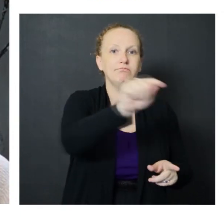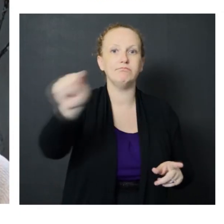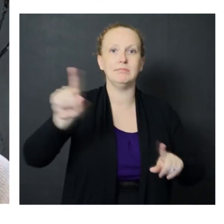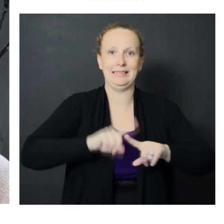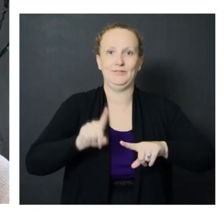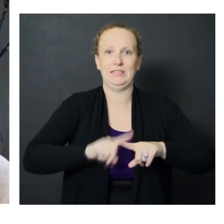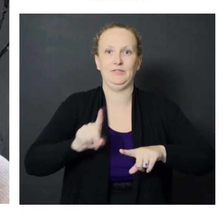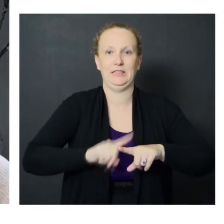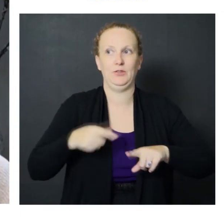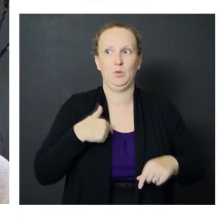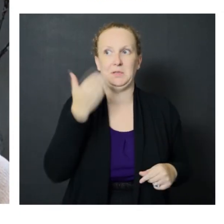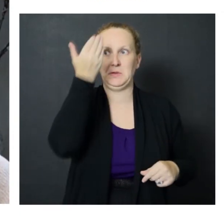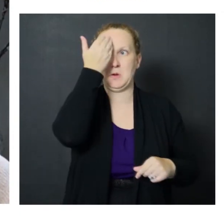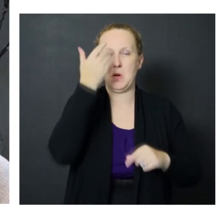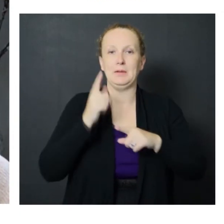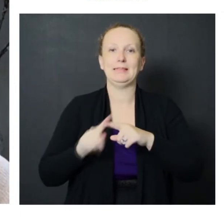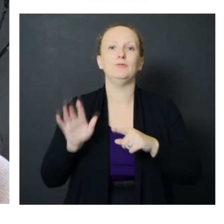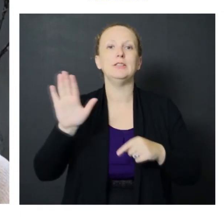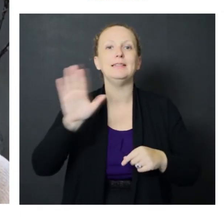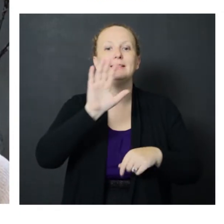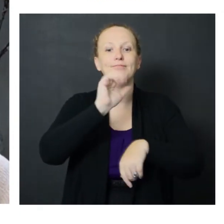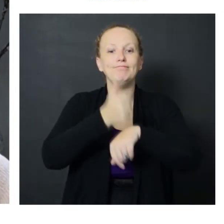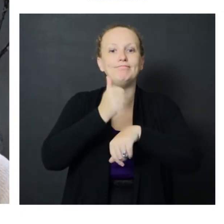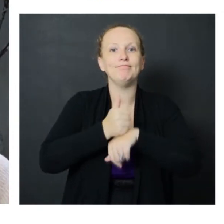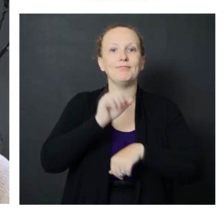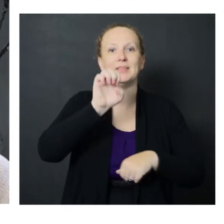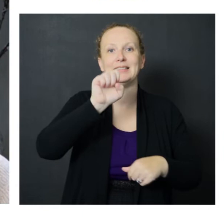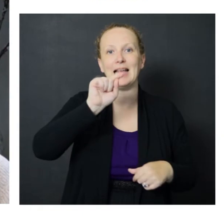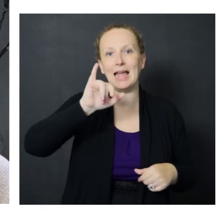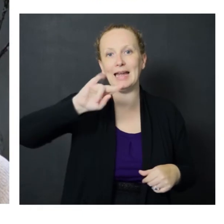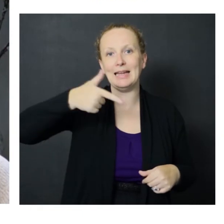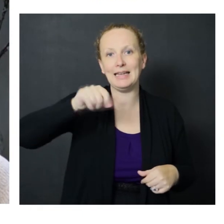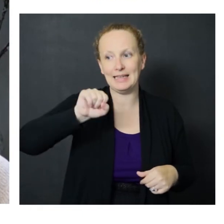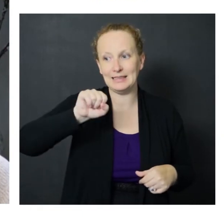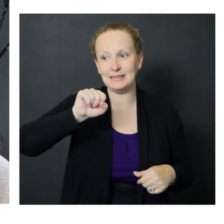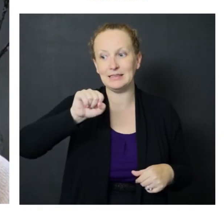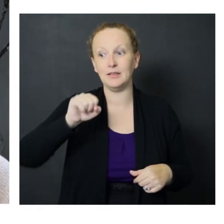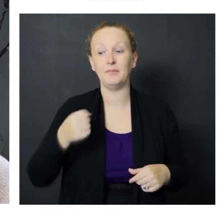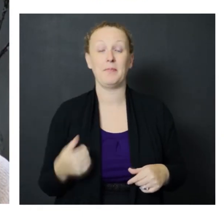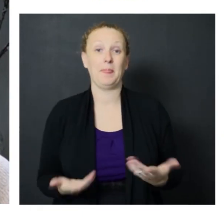capitalize on it because, now IT people know that we exist,